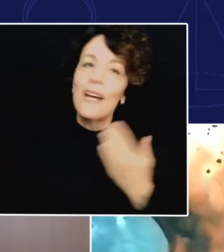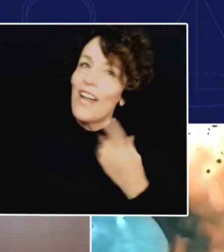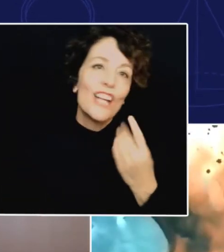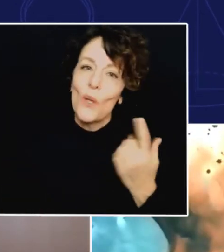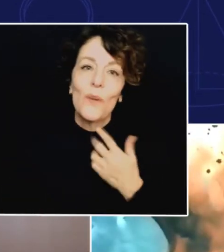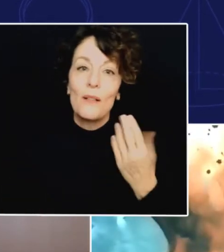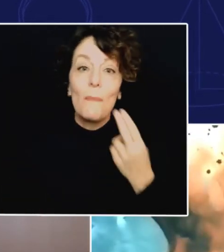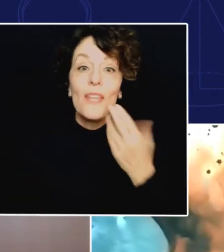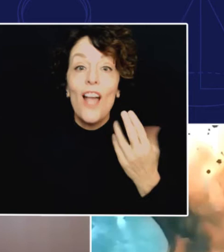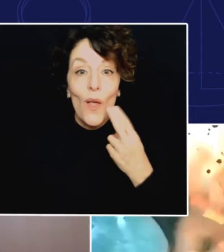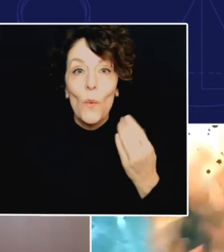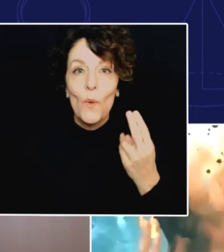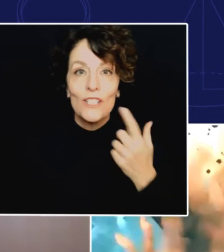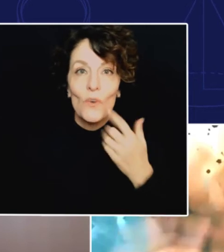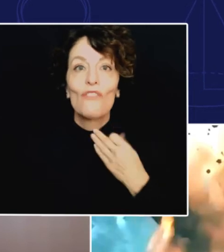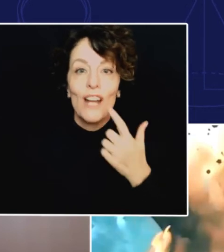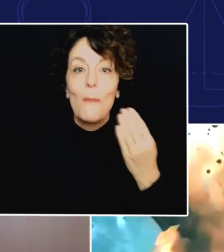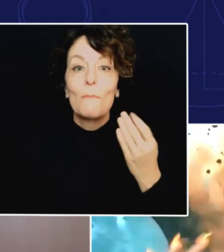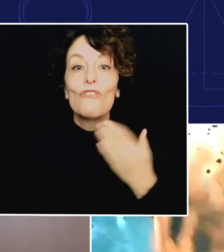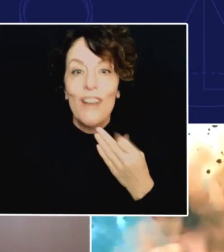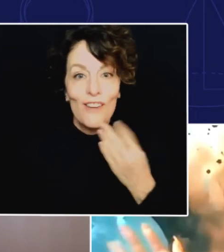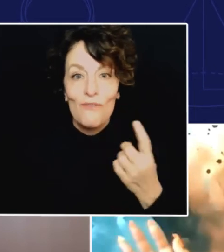like, the other ones were really bright red and you saw them,